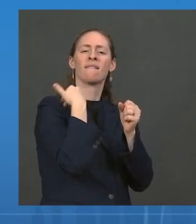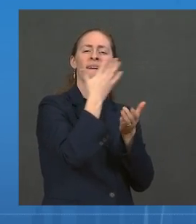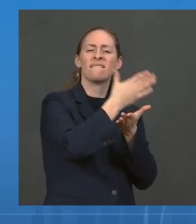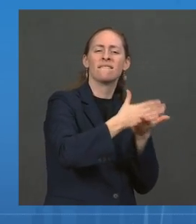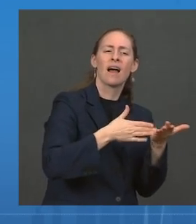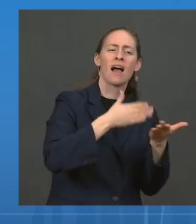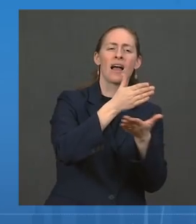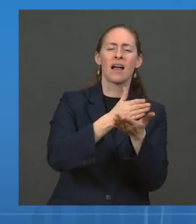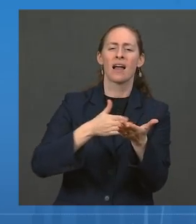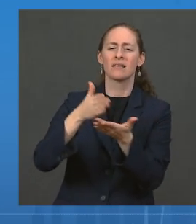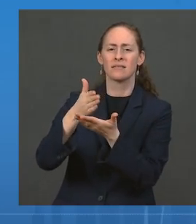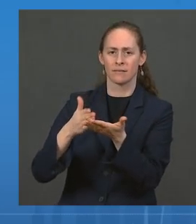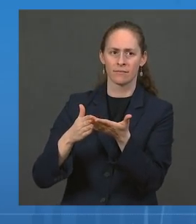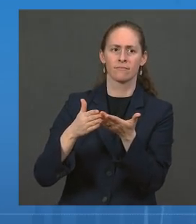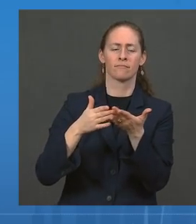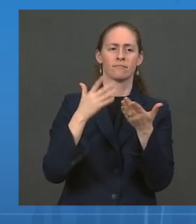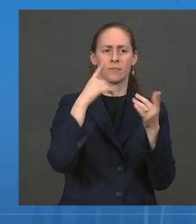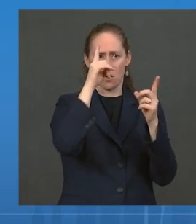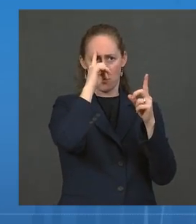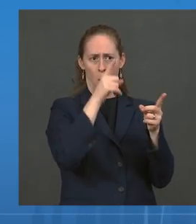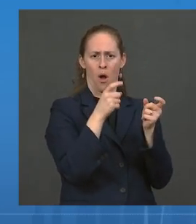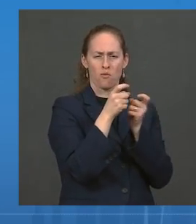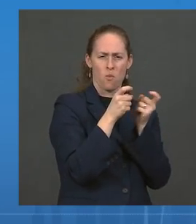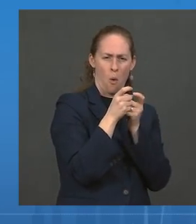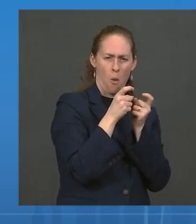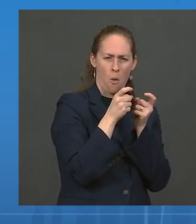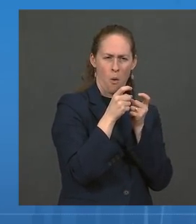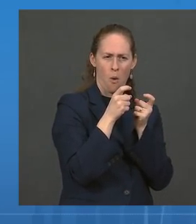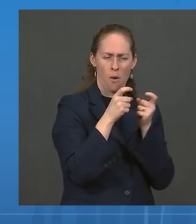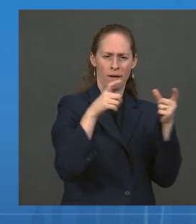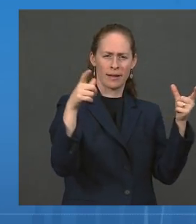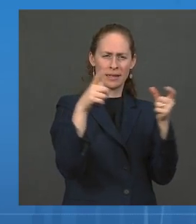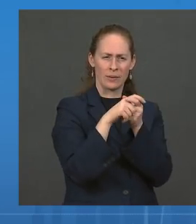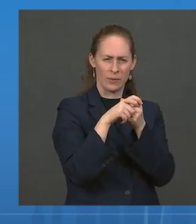We've only done that with smallpox. We've eliminated diseases by vaccination,